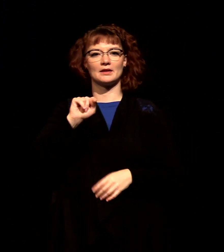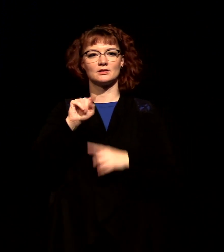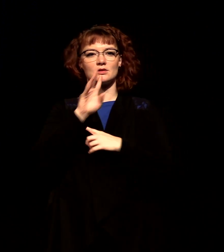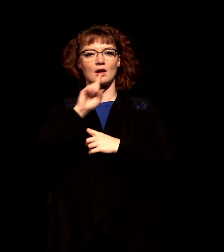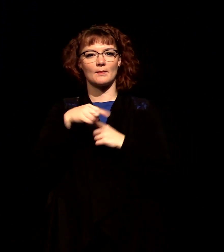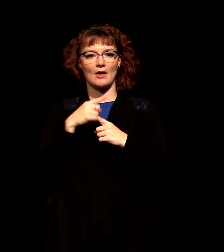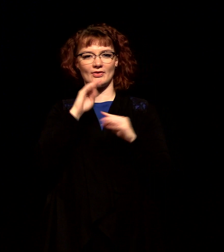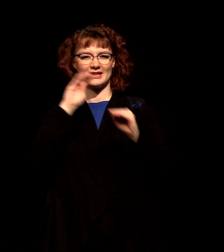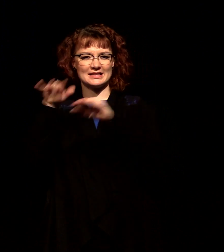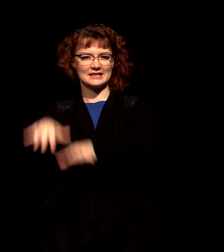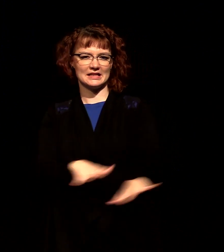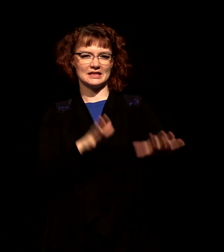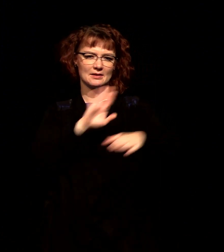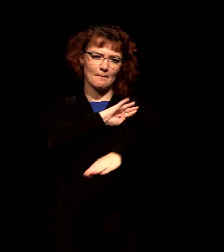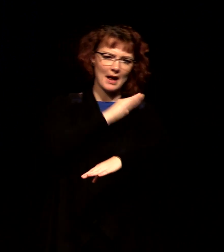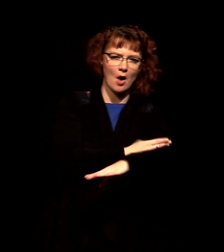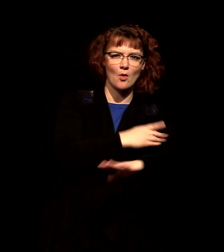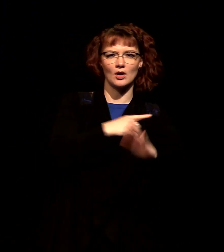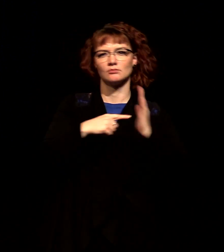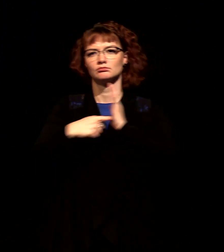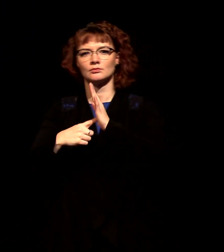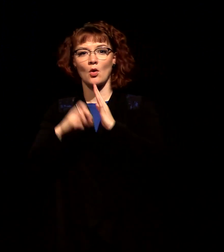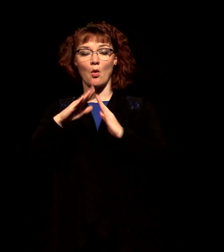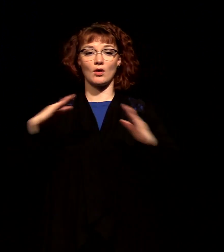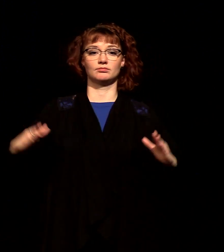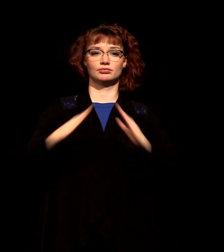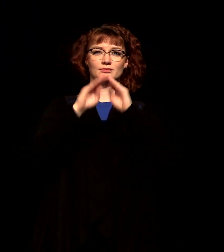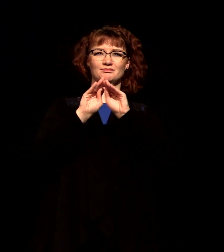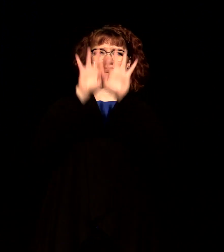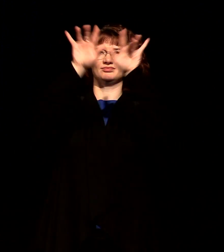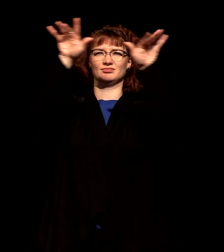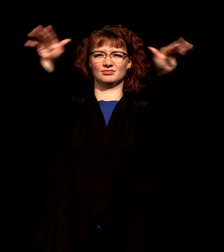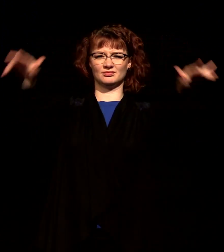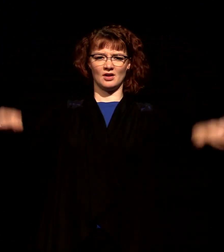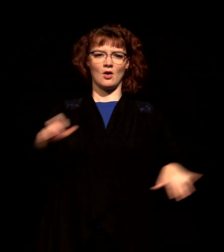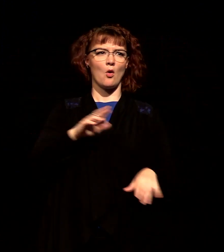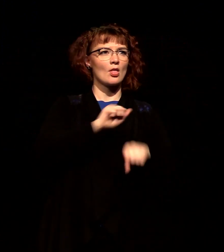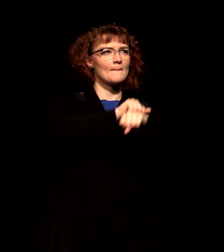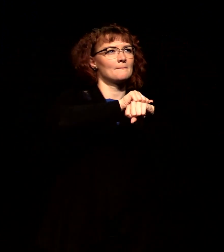writing this sermon, I thought about what are the ways that the